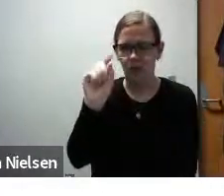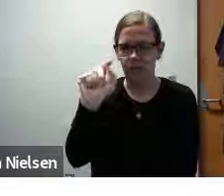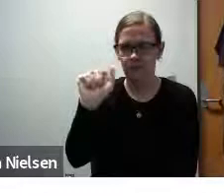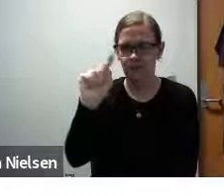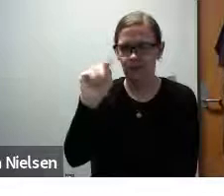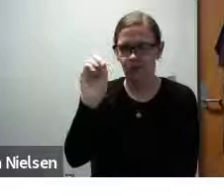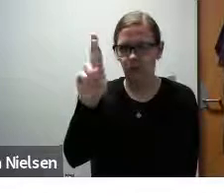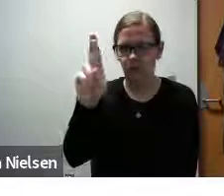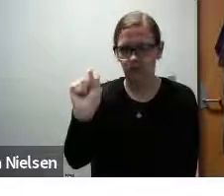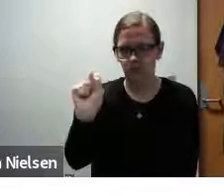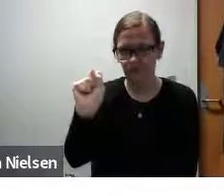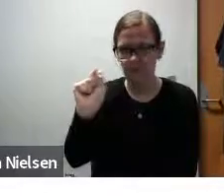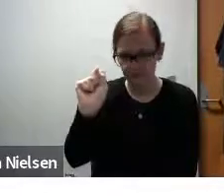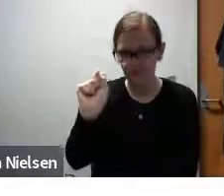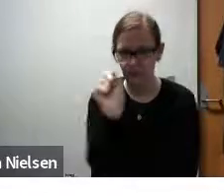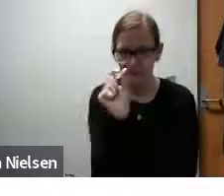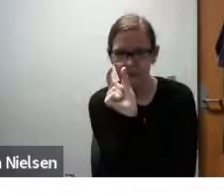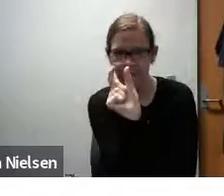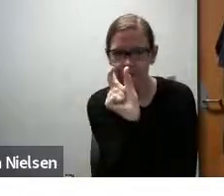It tells me, who is annotating